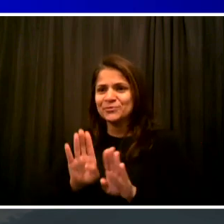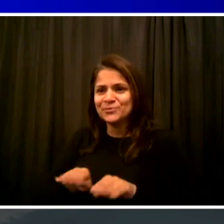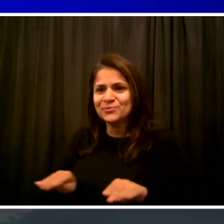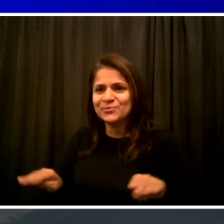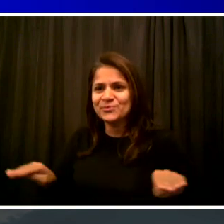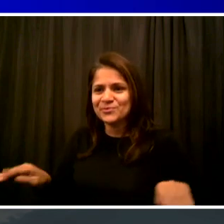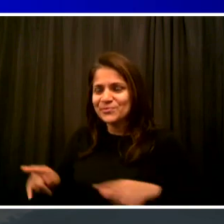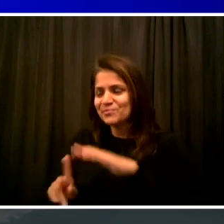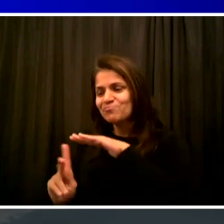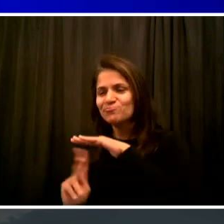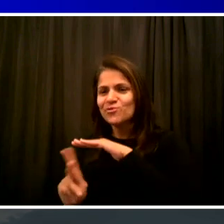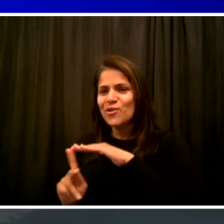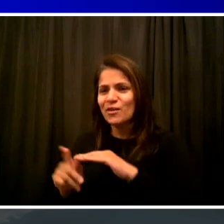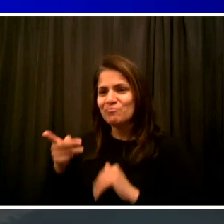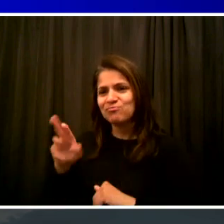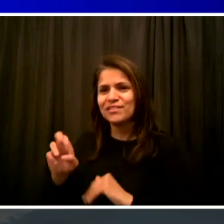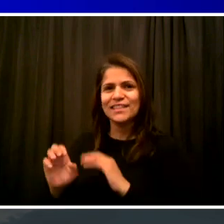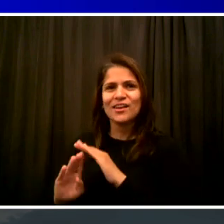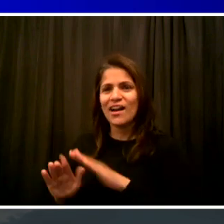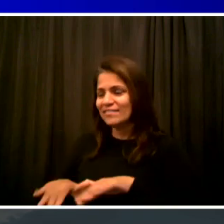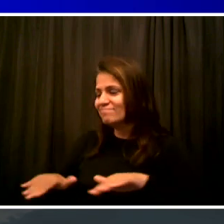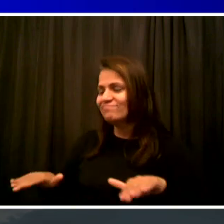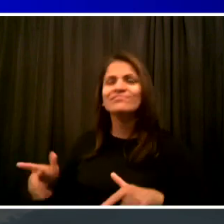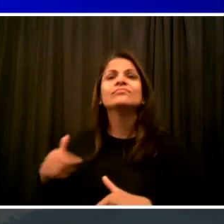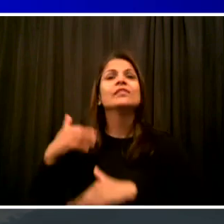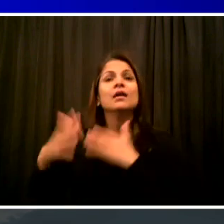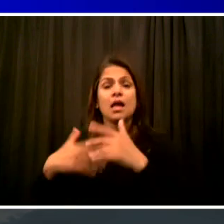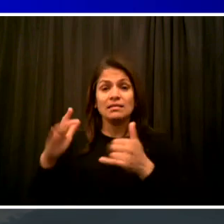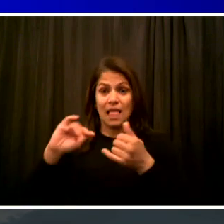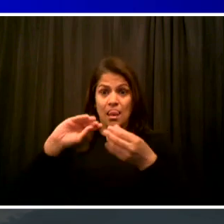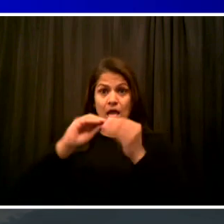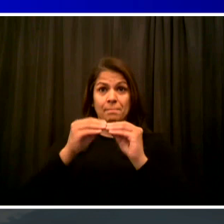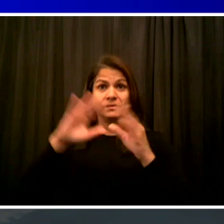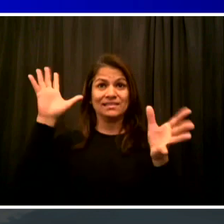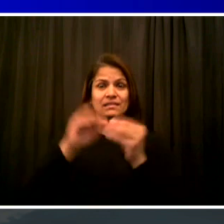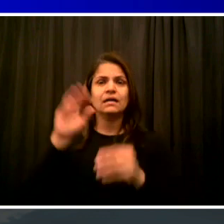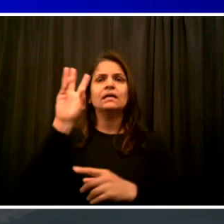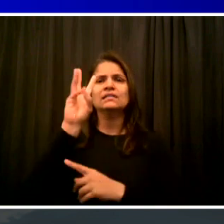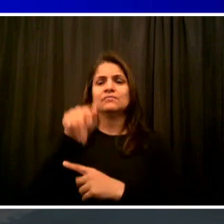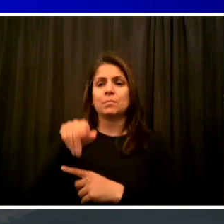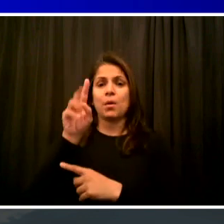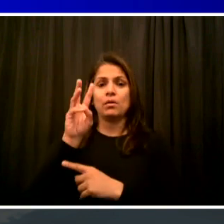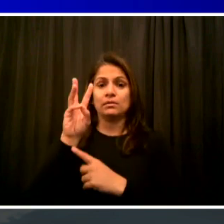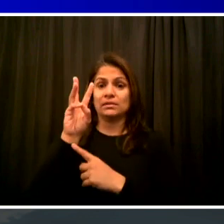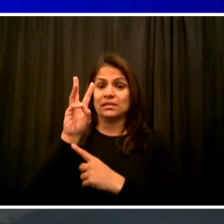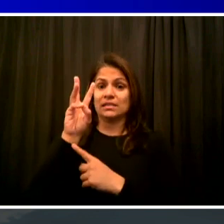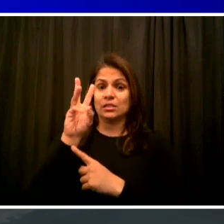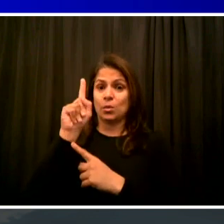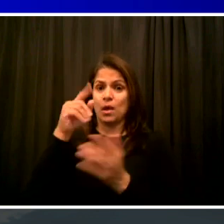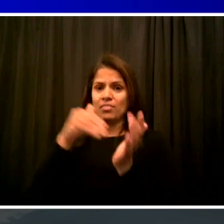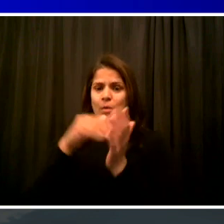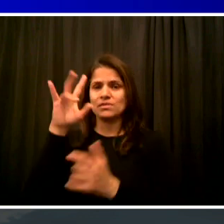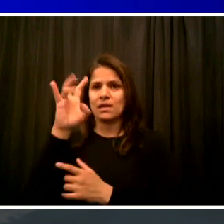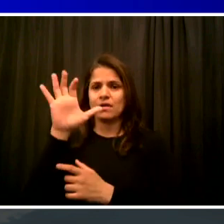EDUCATION. SO, UPDATE FOR